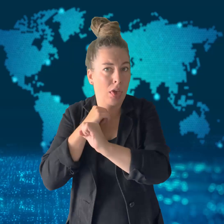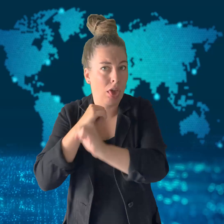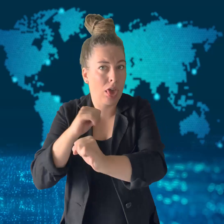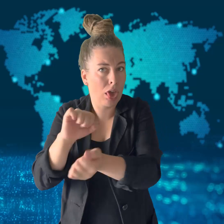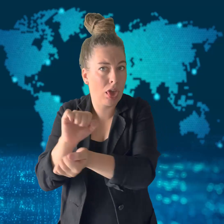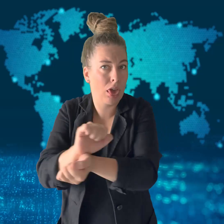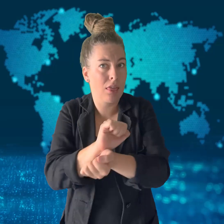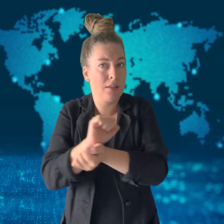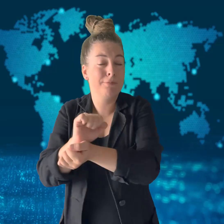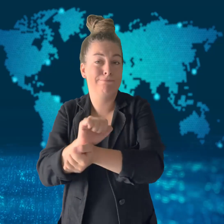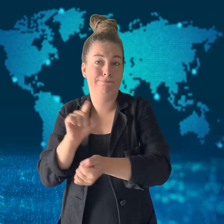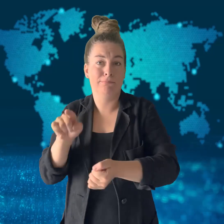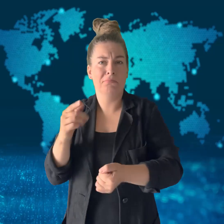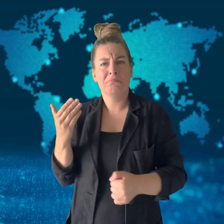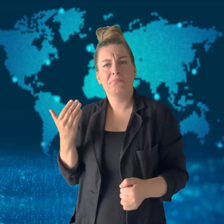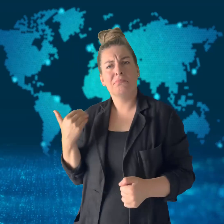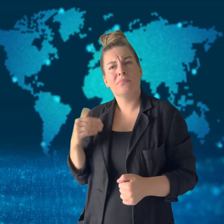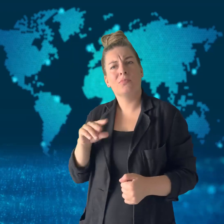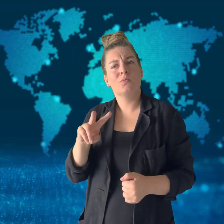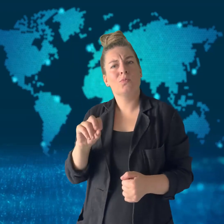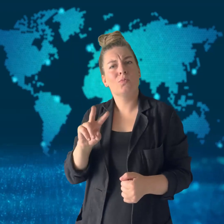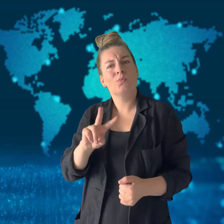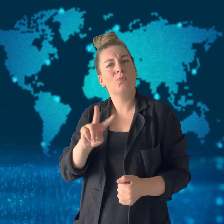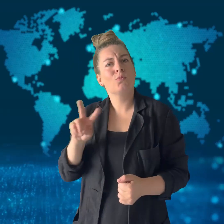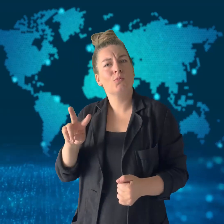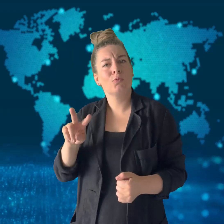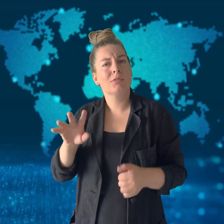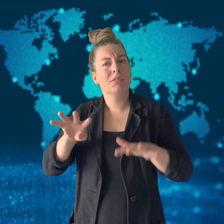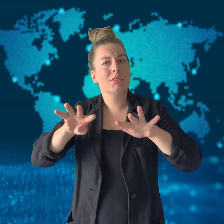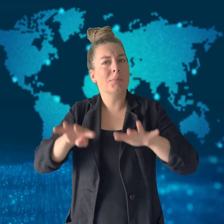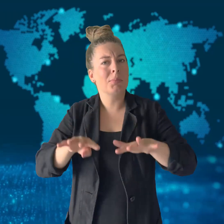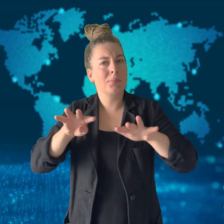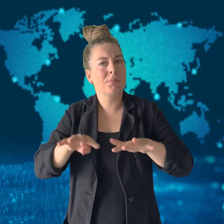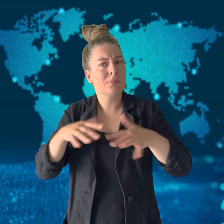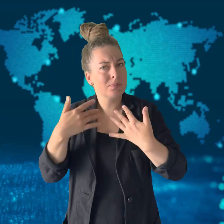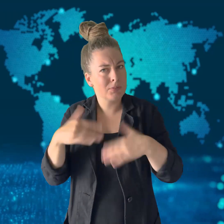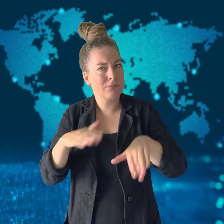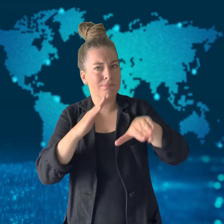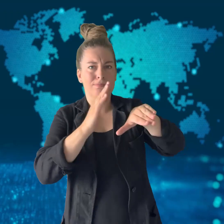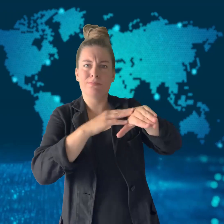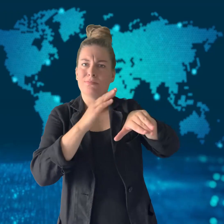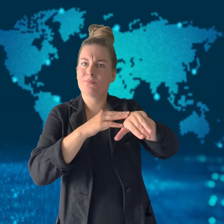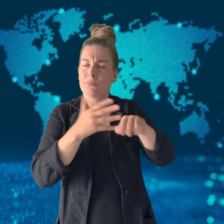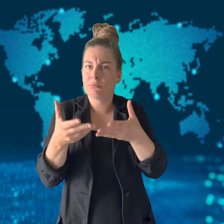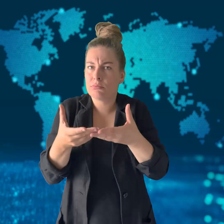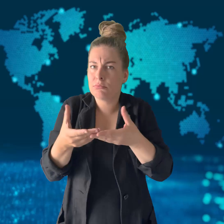When two young Brazilian women were reported missing